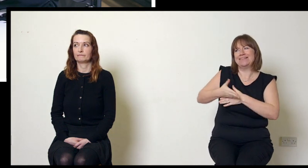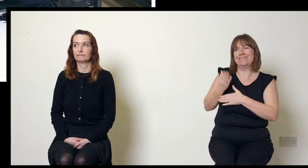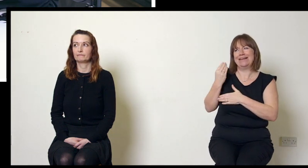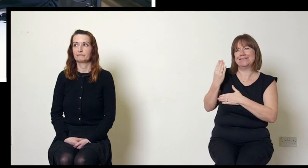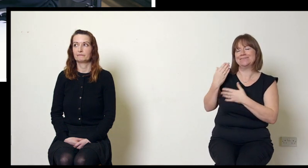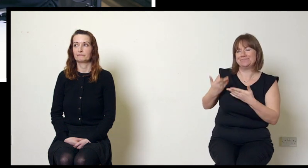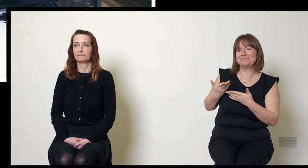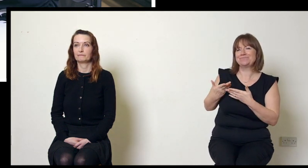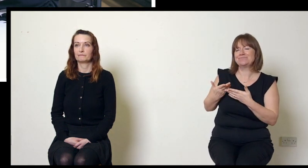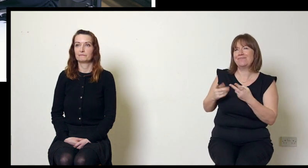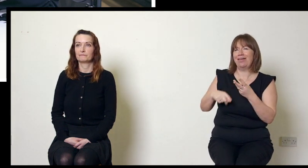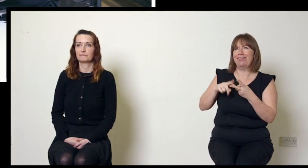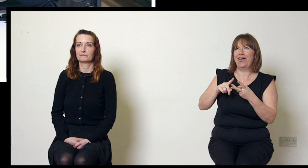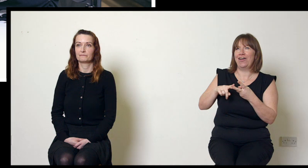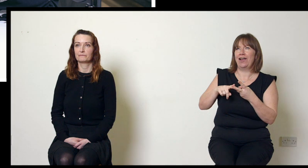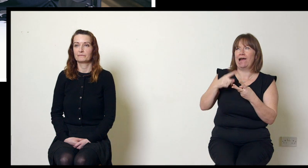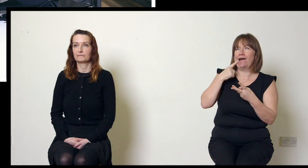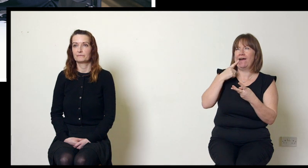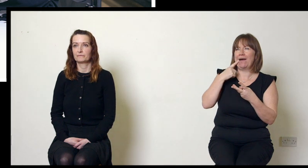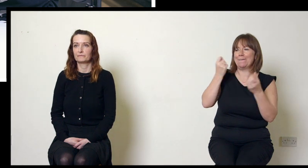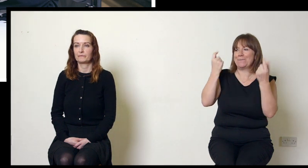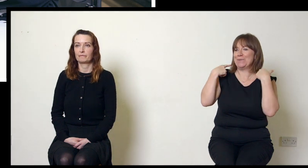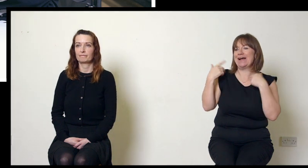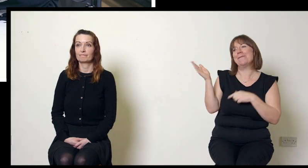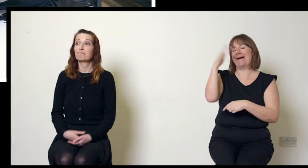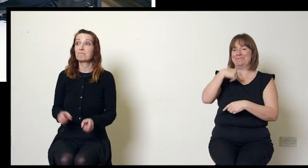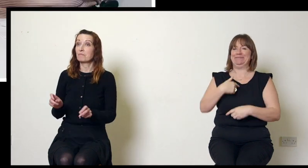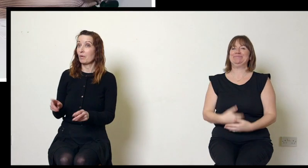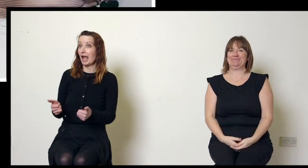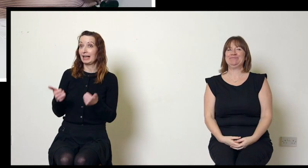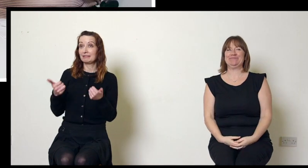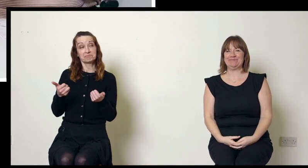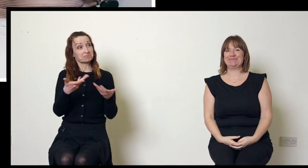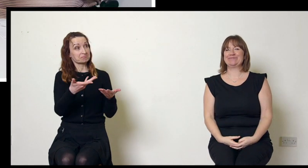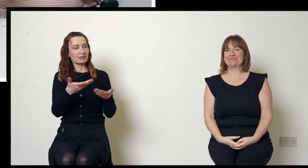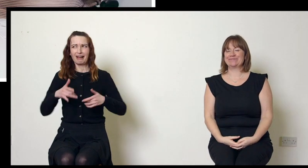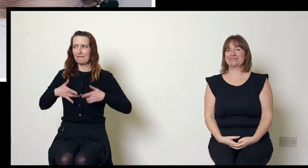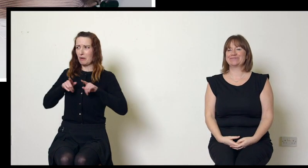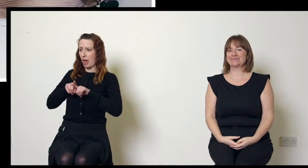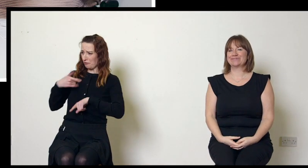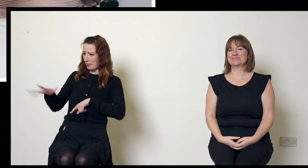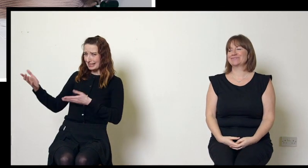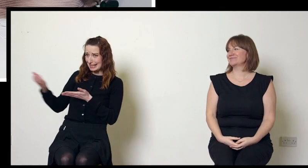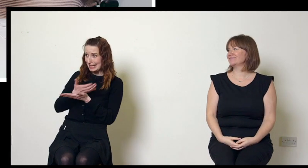And what was my third one guide today? I'll come back to that. Okay. There is a third one though. I feel like they've stolen all my top tips.